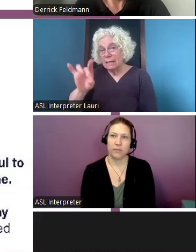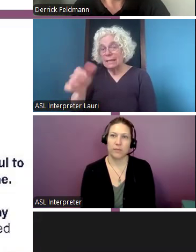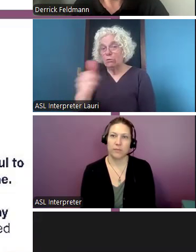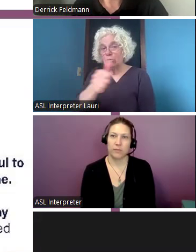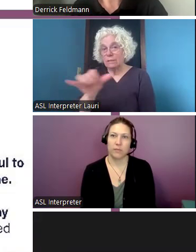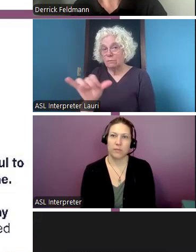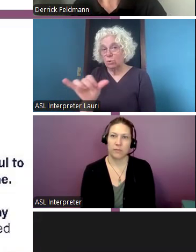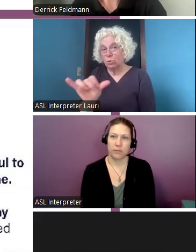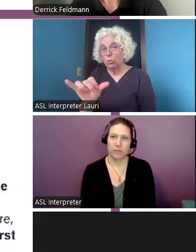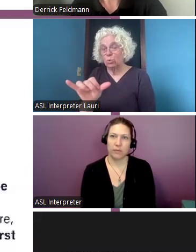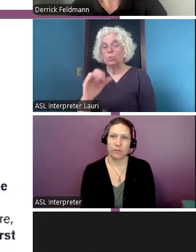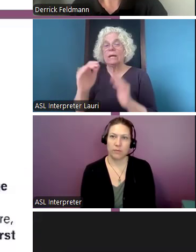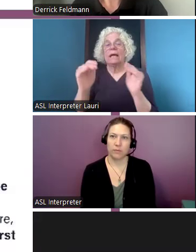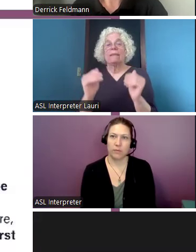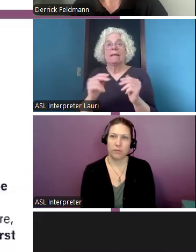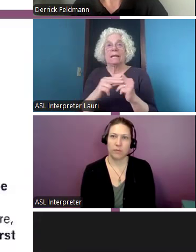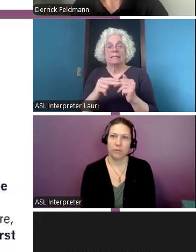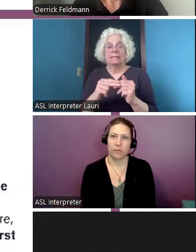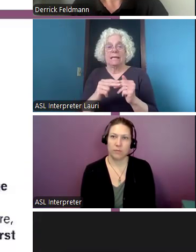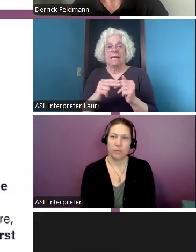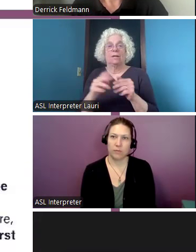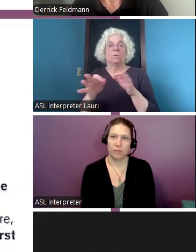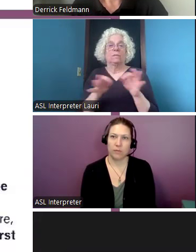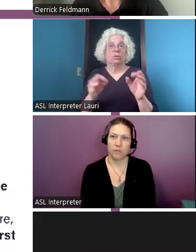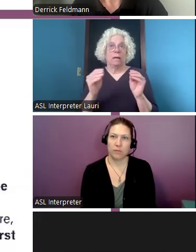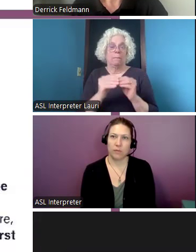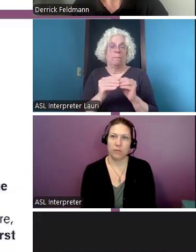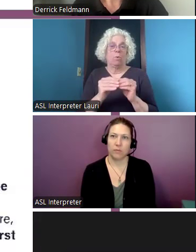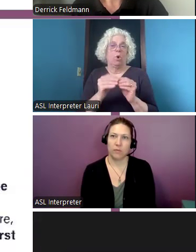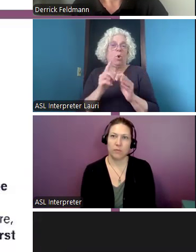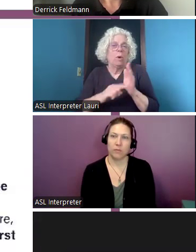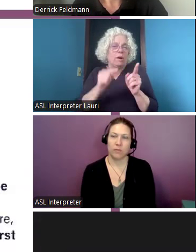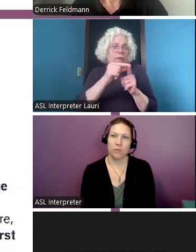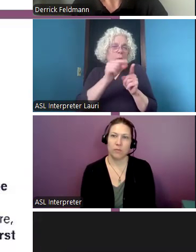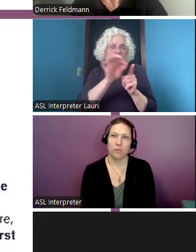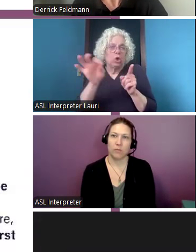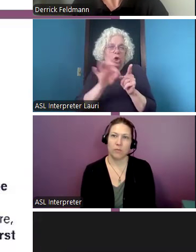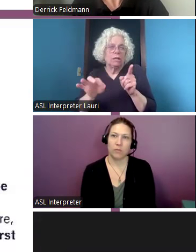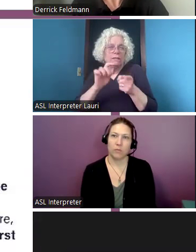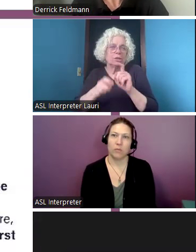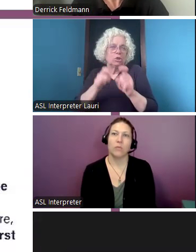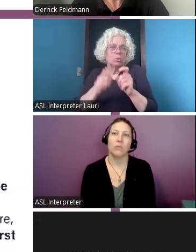And on the next slide, we talk a little bit further around, you know, that wording and the tweaks that worked.